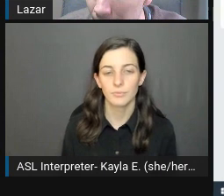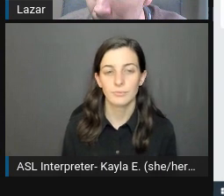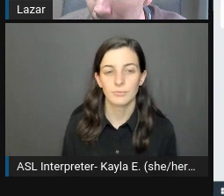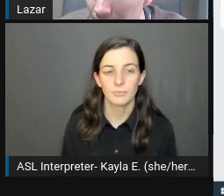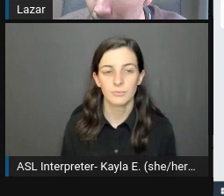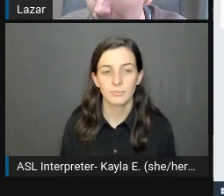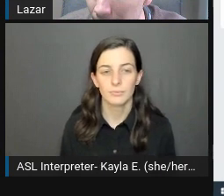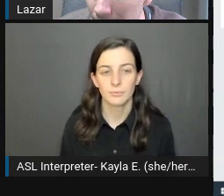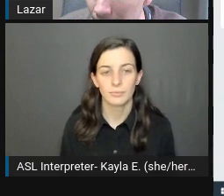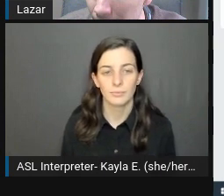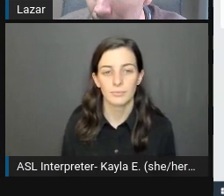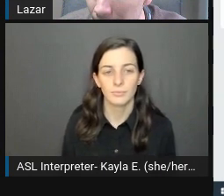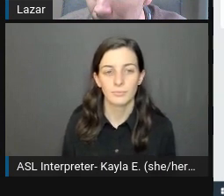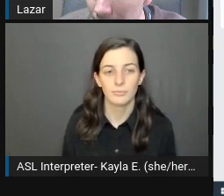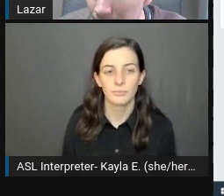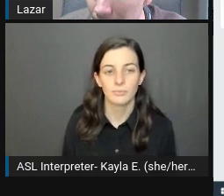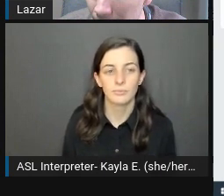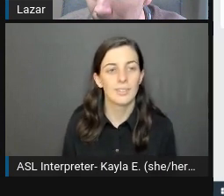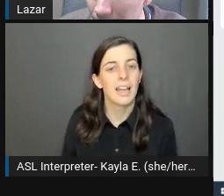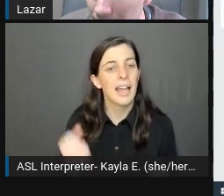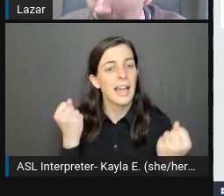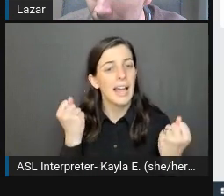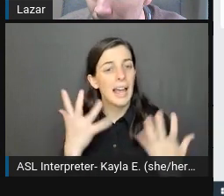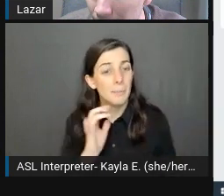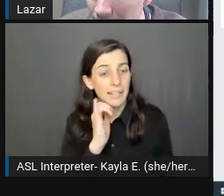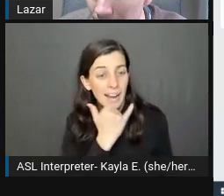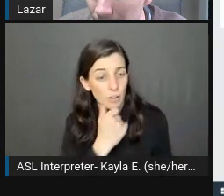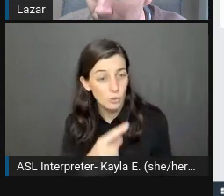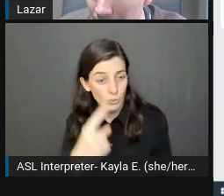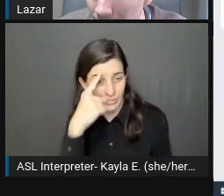How many errors do you think this website would have? Probably, zero, right?